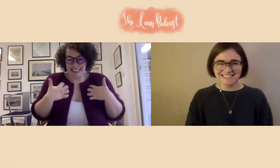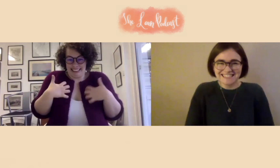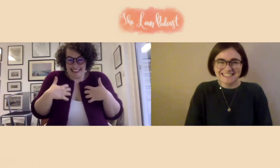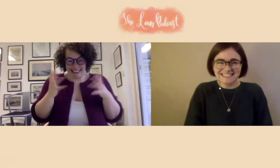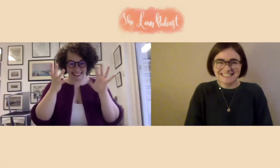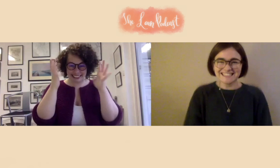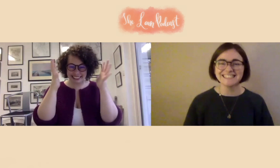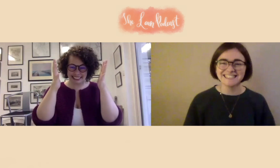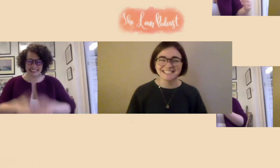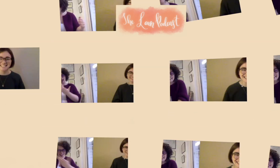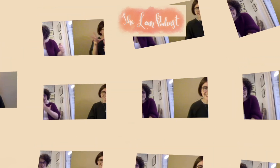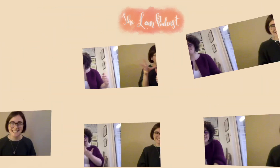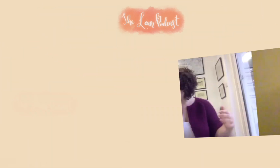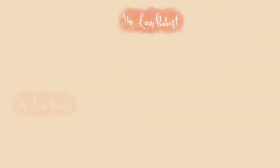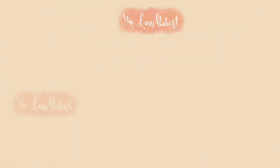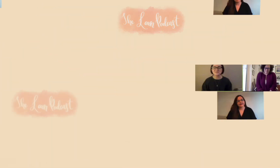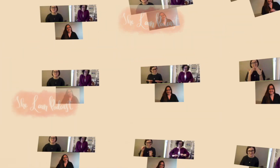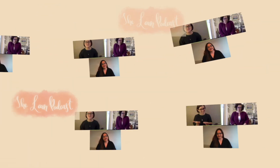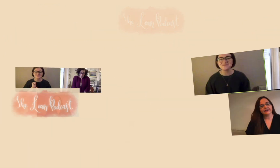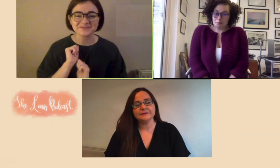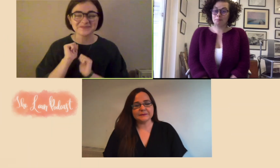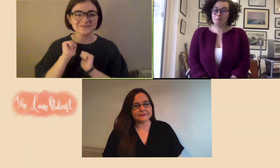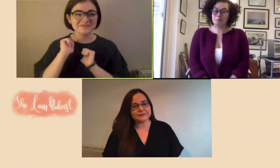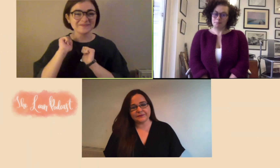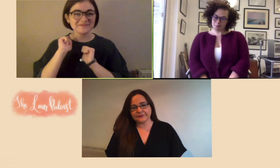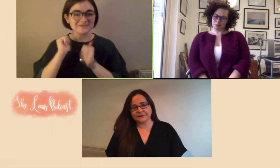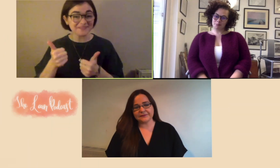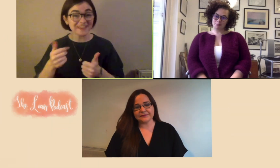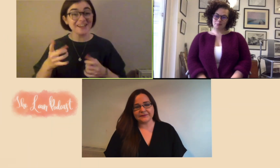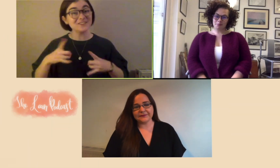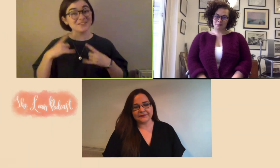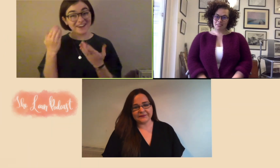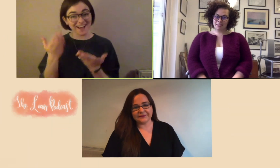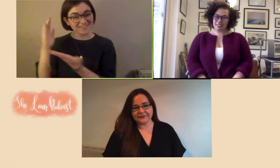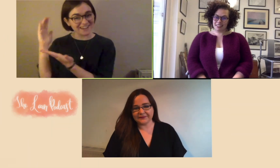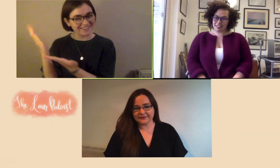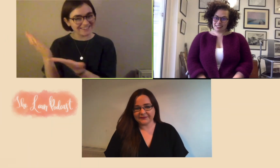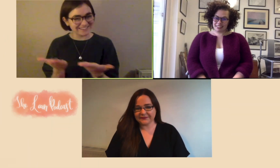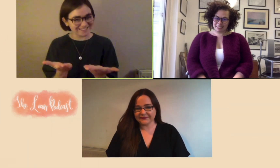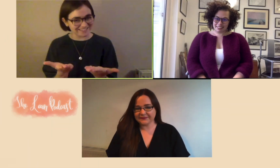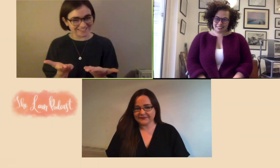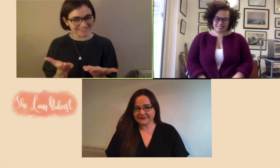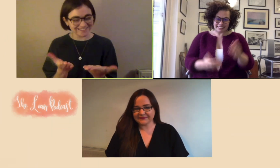It's SLIS, podcast. Okay, so we're so happy